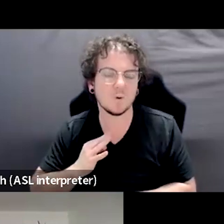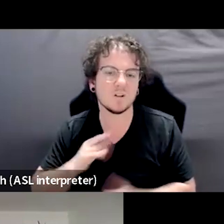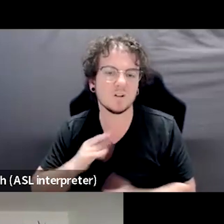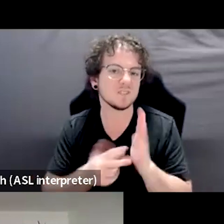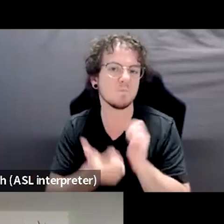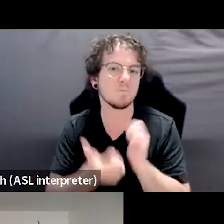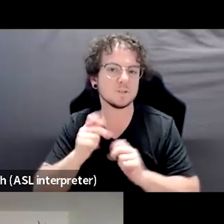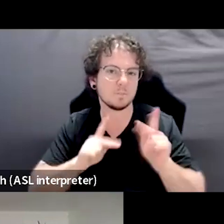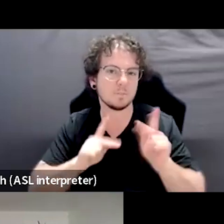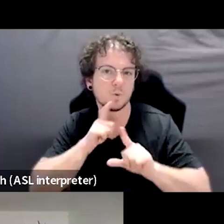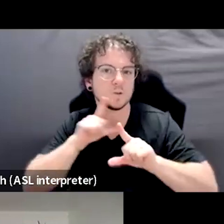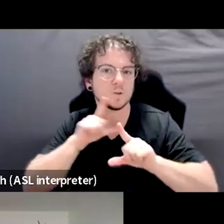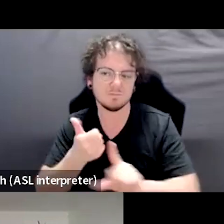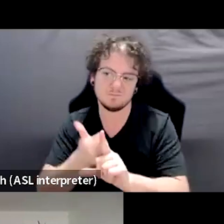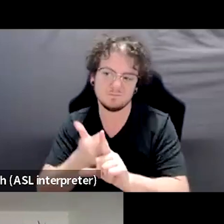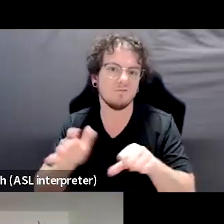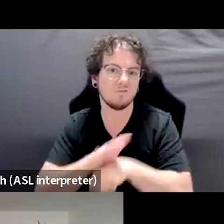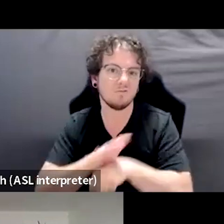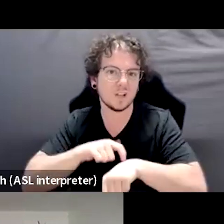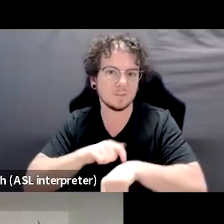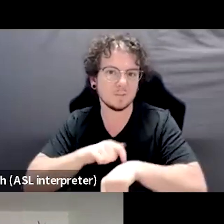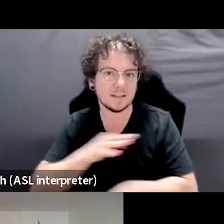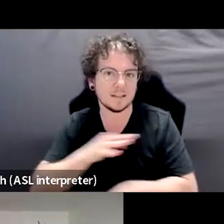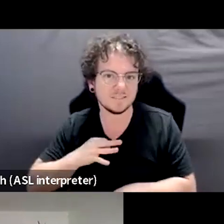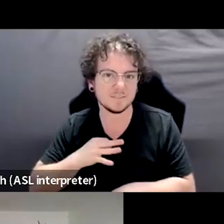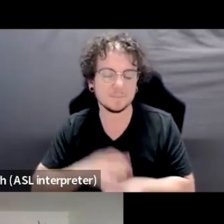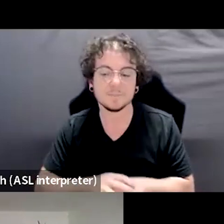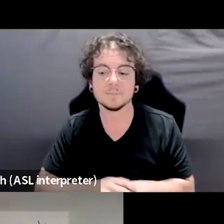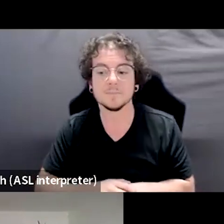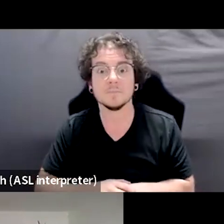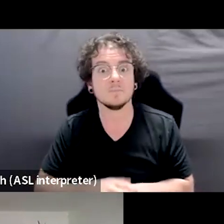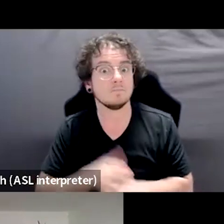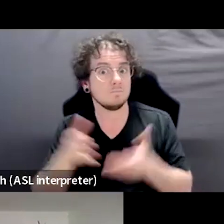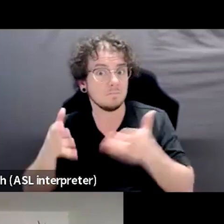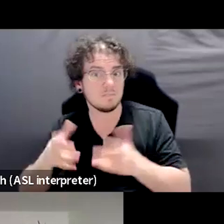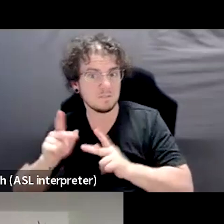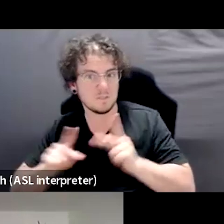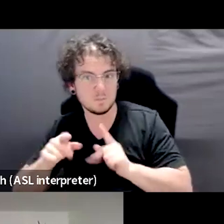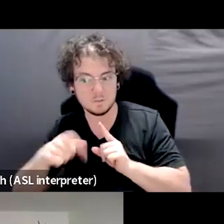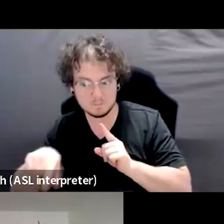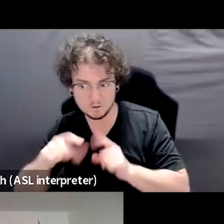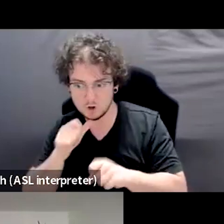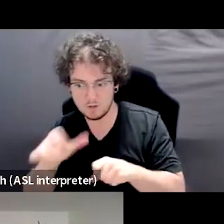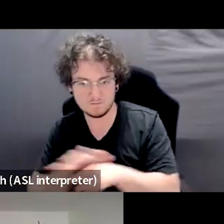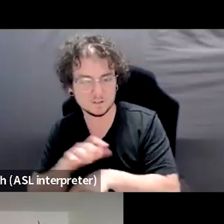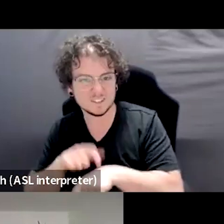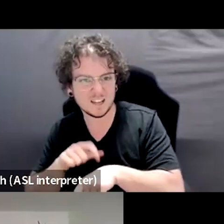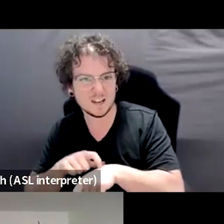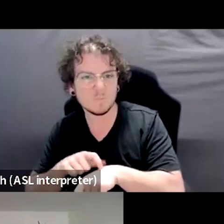respondents. And for those respondents who weren't full-time, we just calculated out on average what